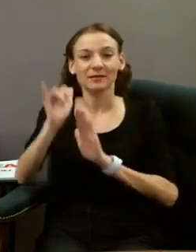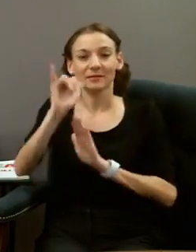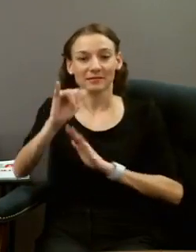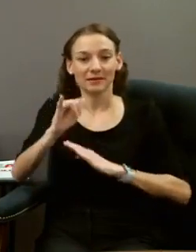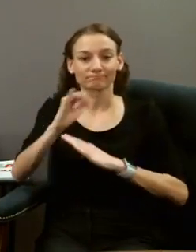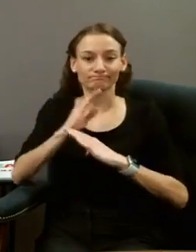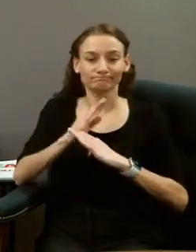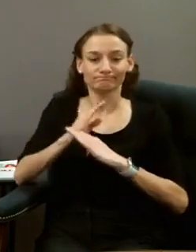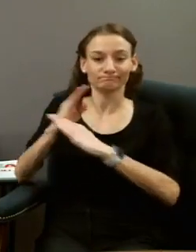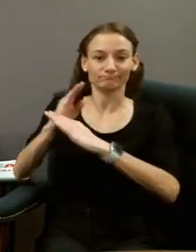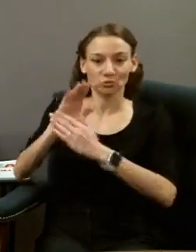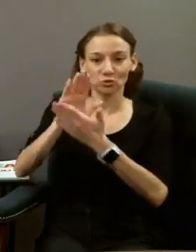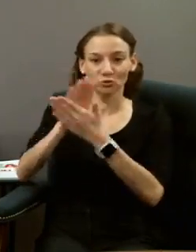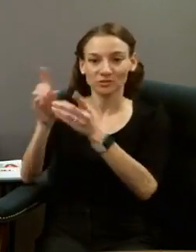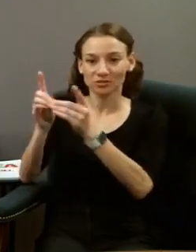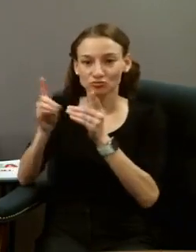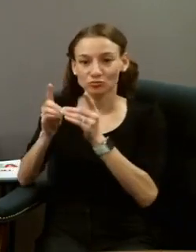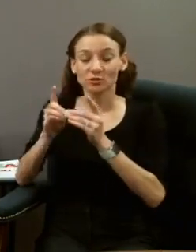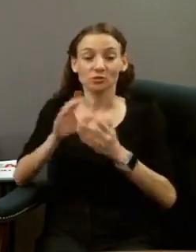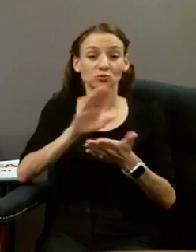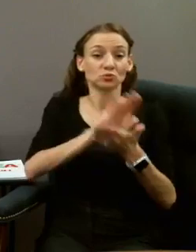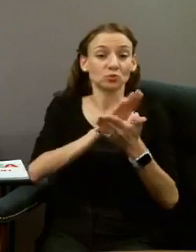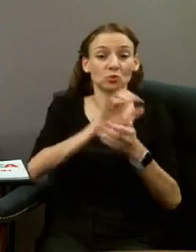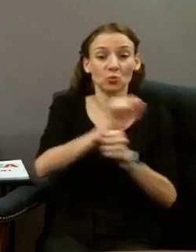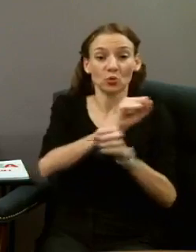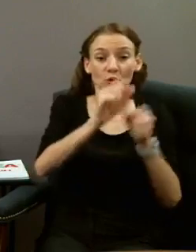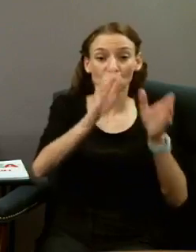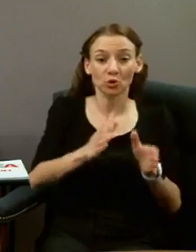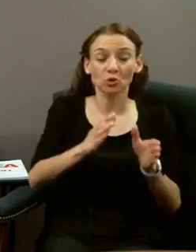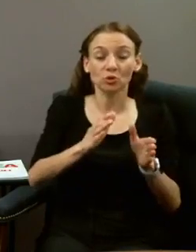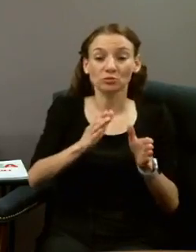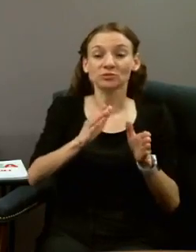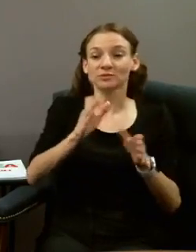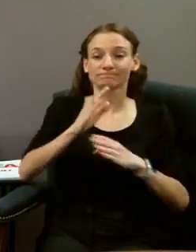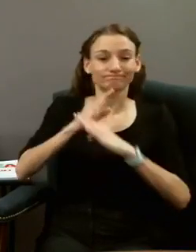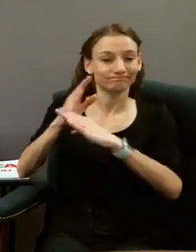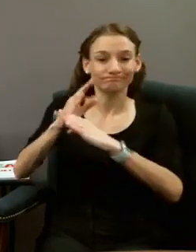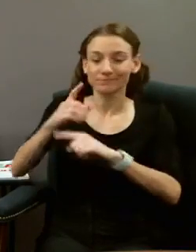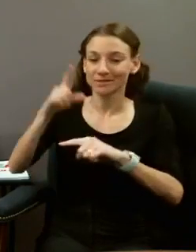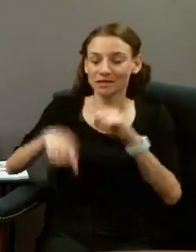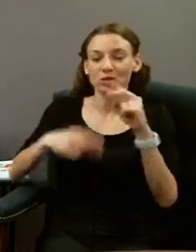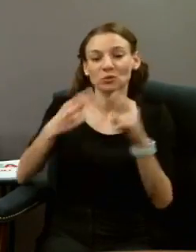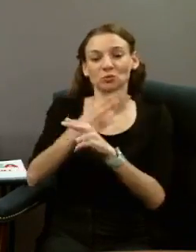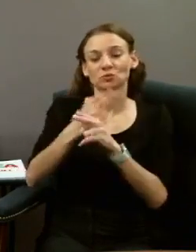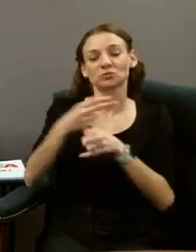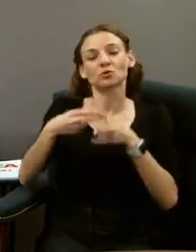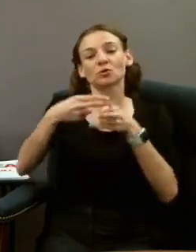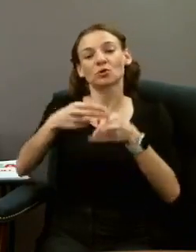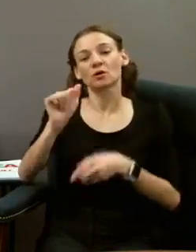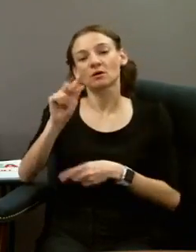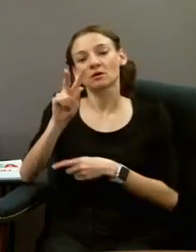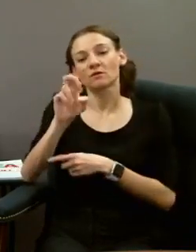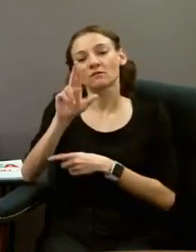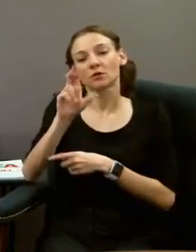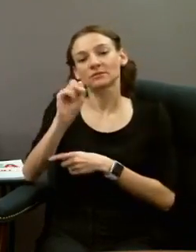school districts and school personnel from using what we call aversive techniques on students with disabilities.